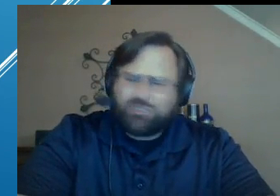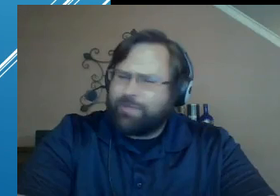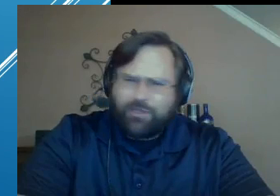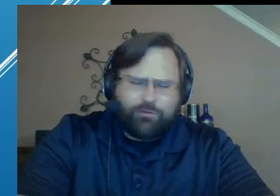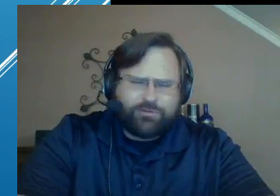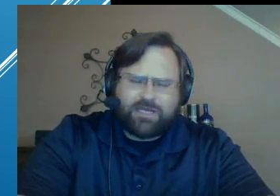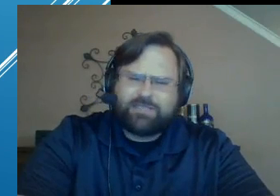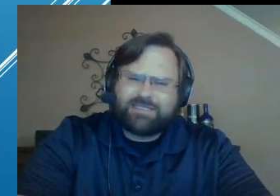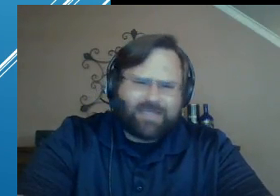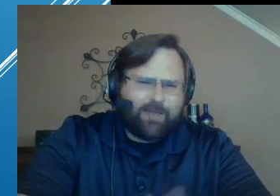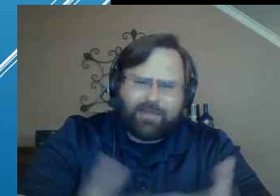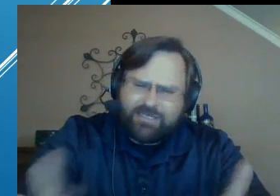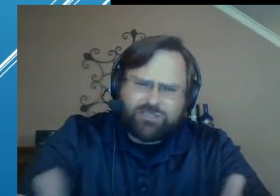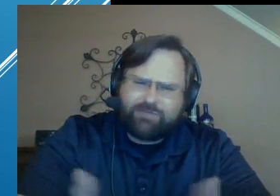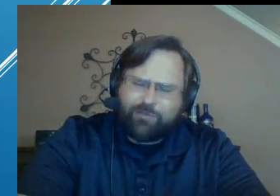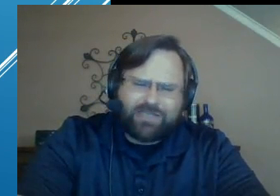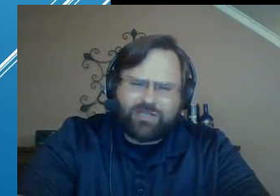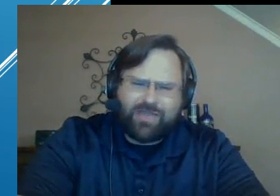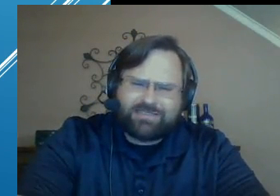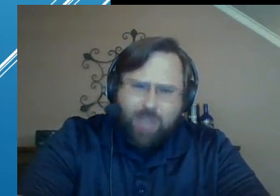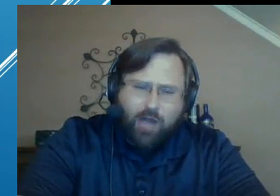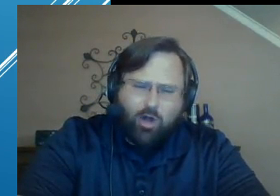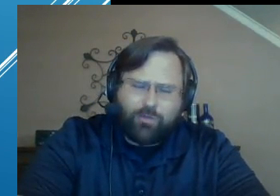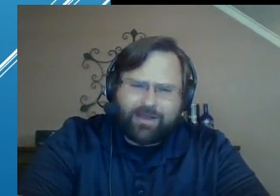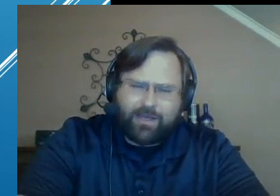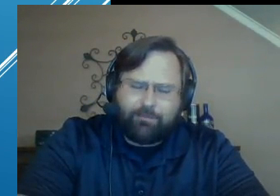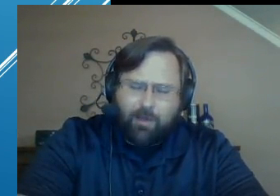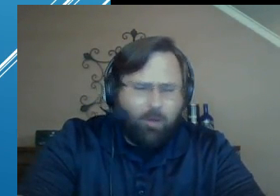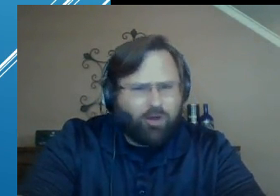also be used to set up additional information that's not already a part of